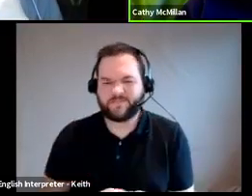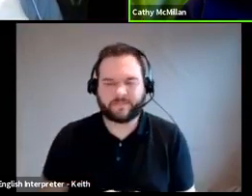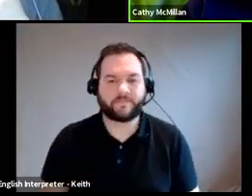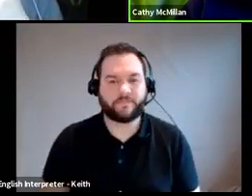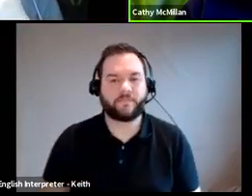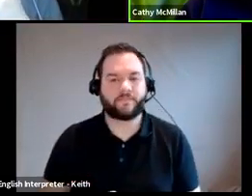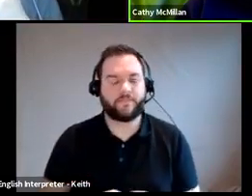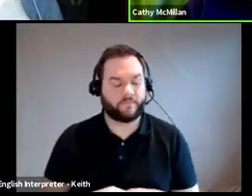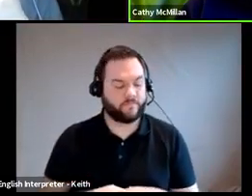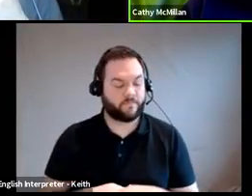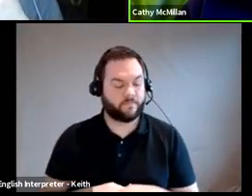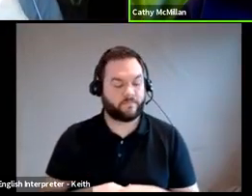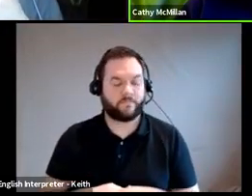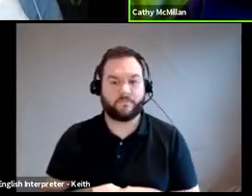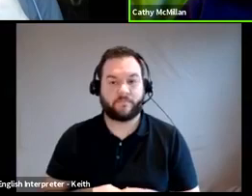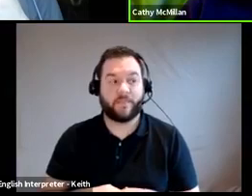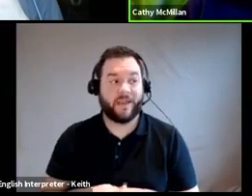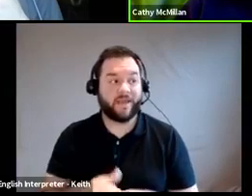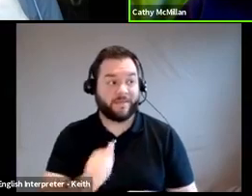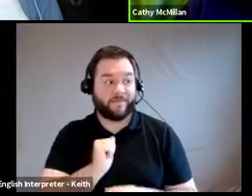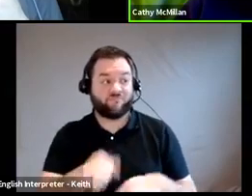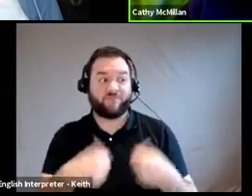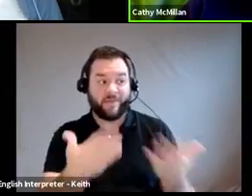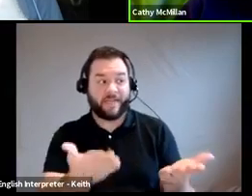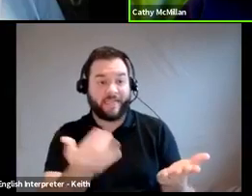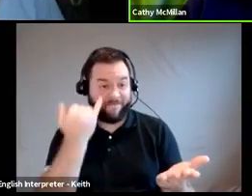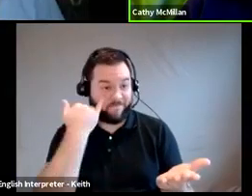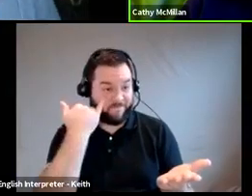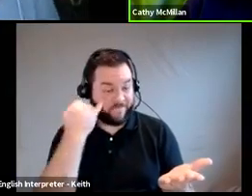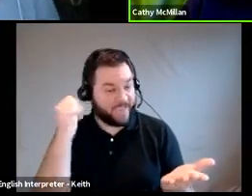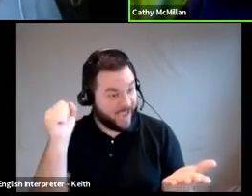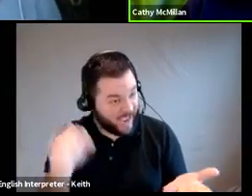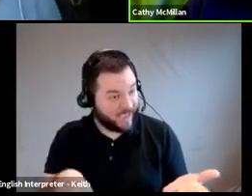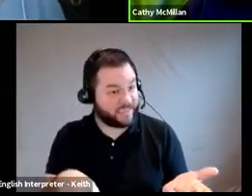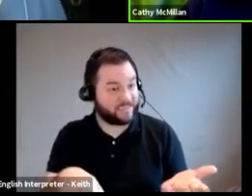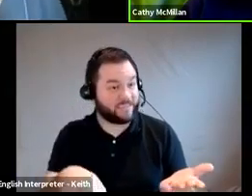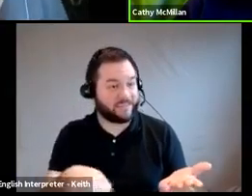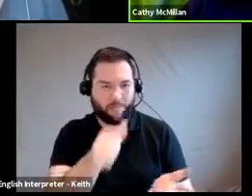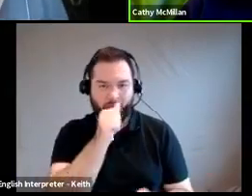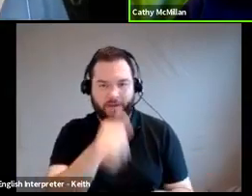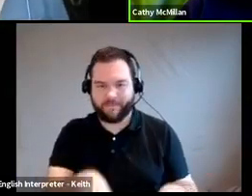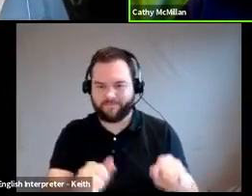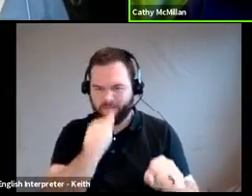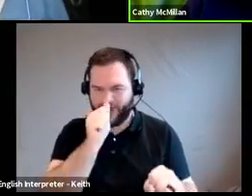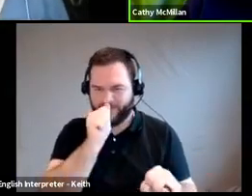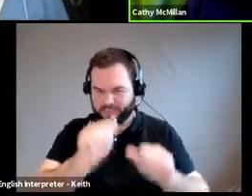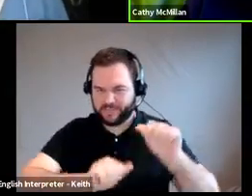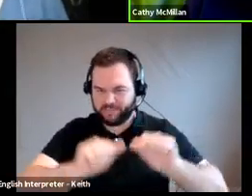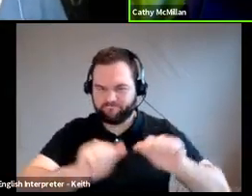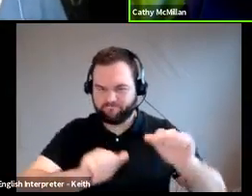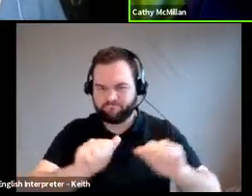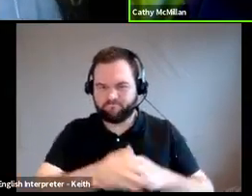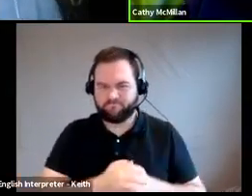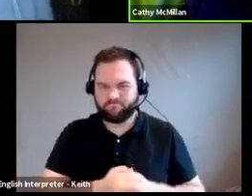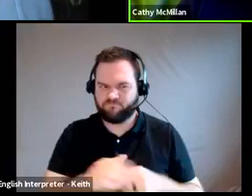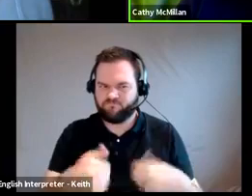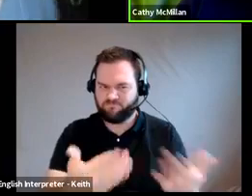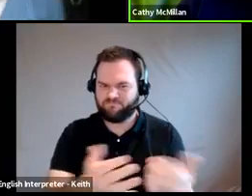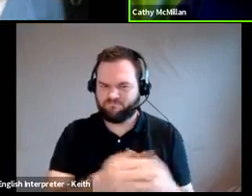our listeners here our listeners here, and request sometimes I do sometimes I do recommend if sometimes I do recommend if you can. n get a private assess get a private assessment,